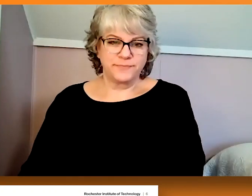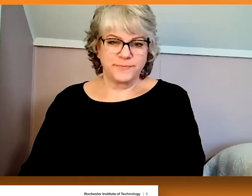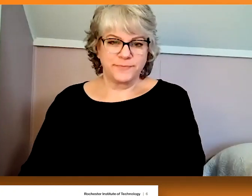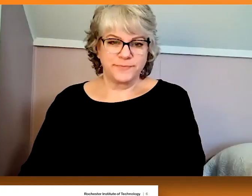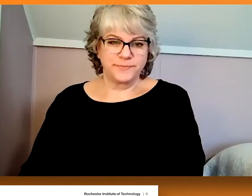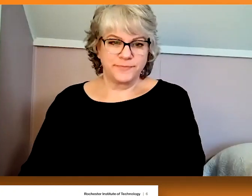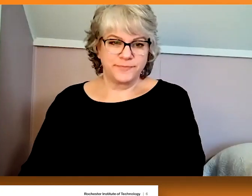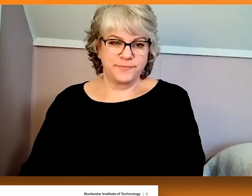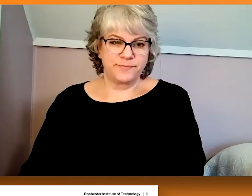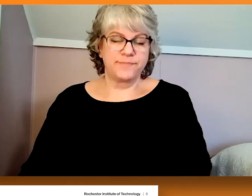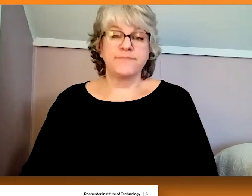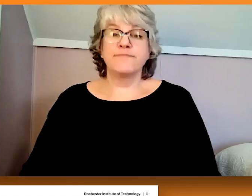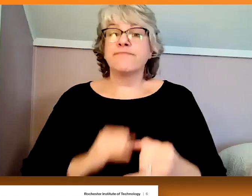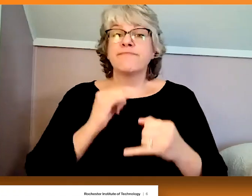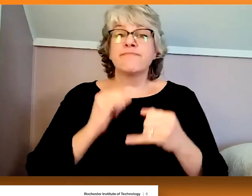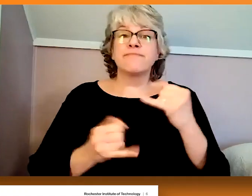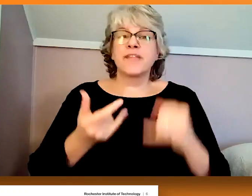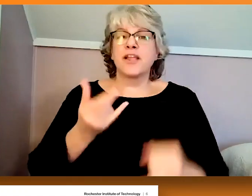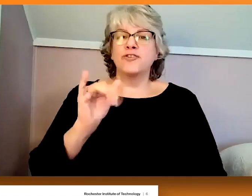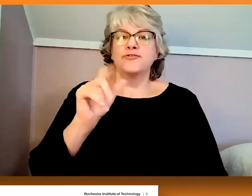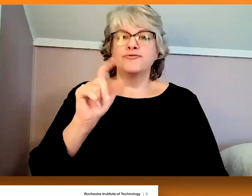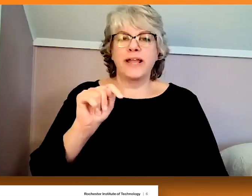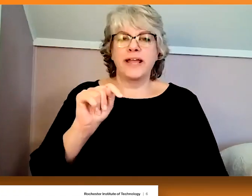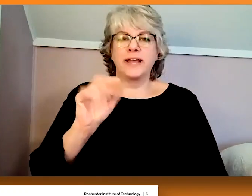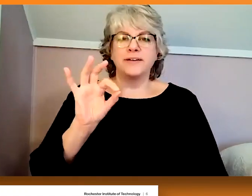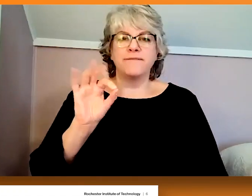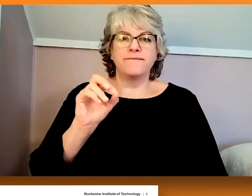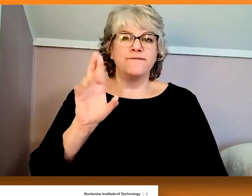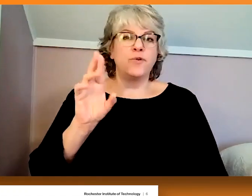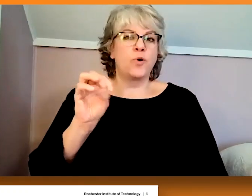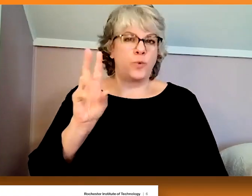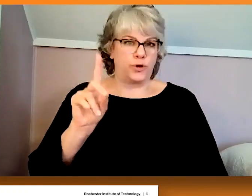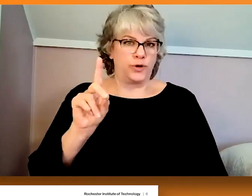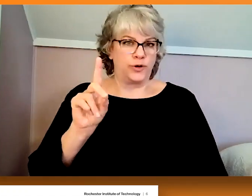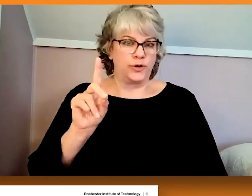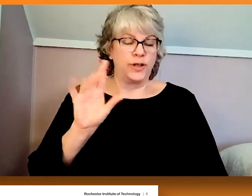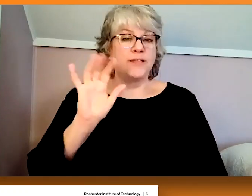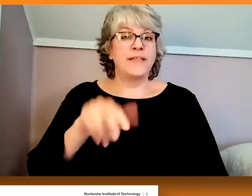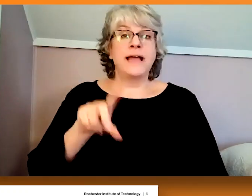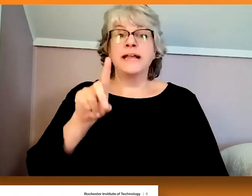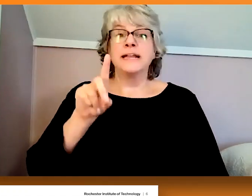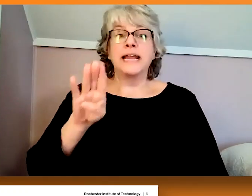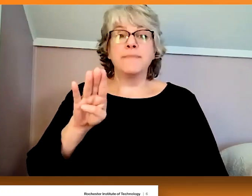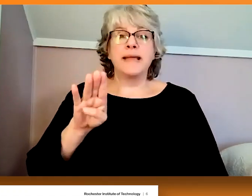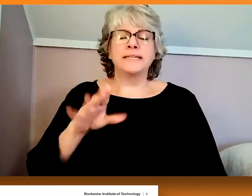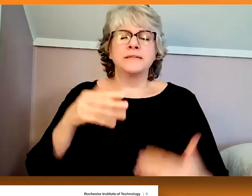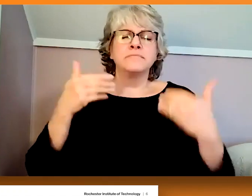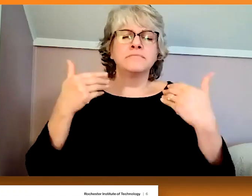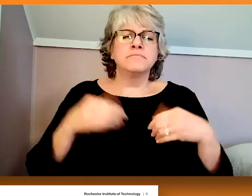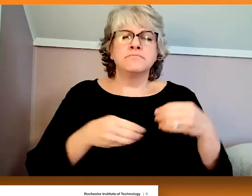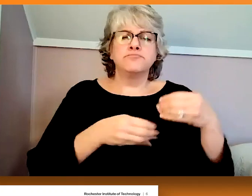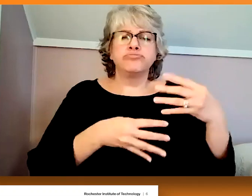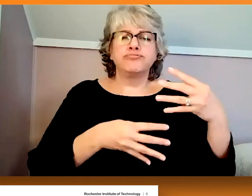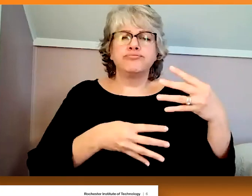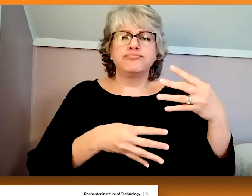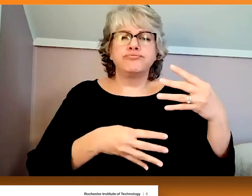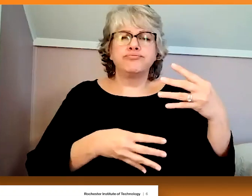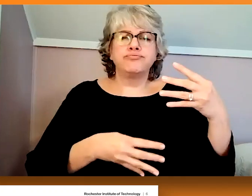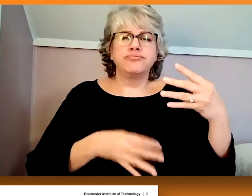And finally GrantForward. GrantFoward is an extensive database with over 9,000 sponsors.